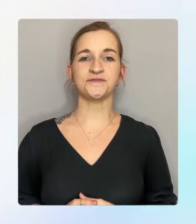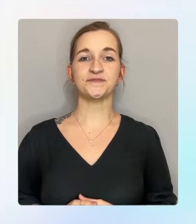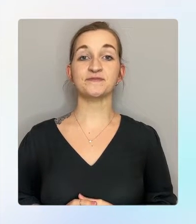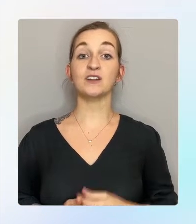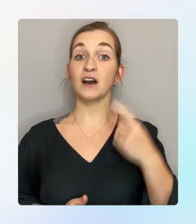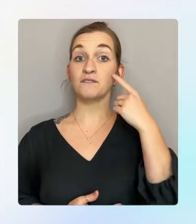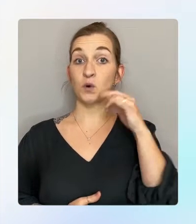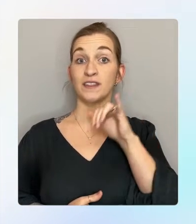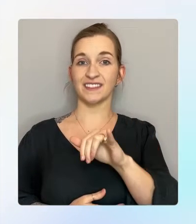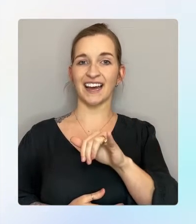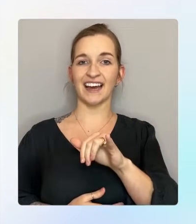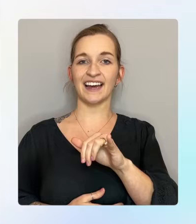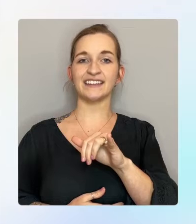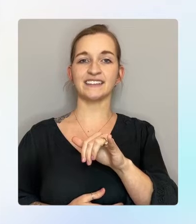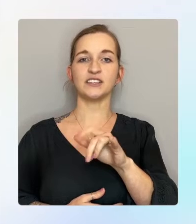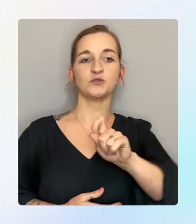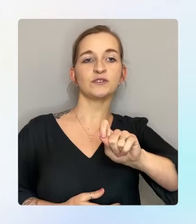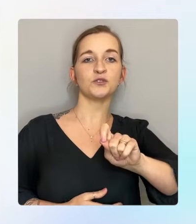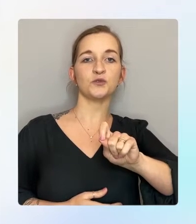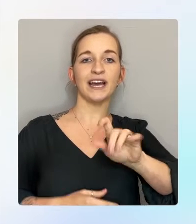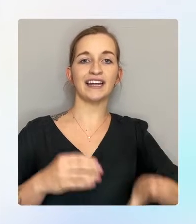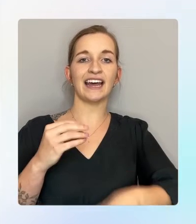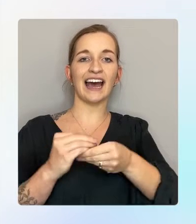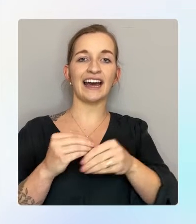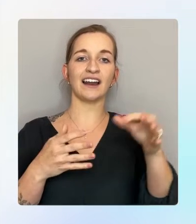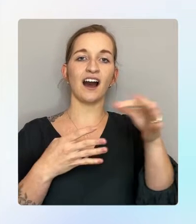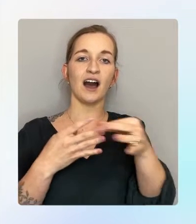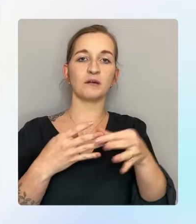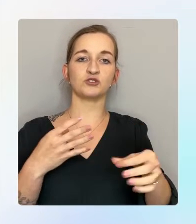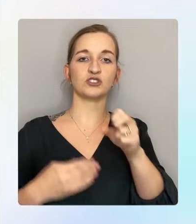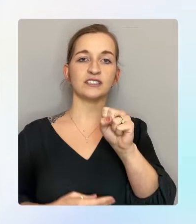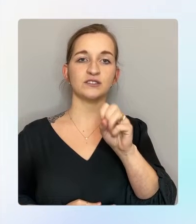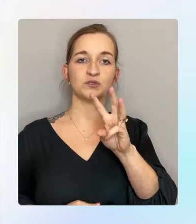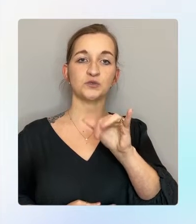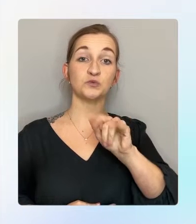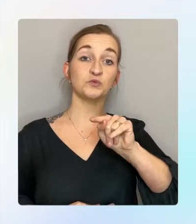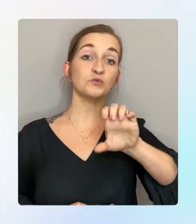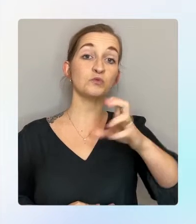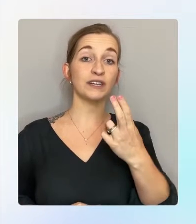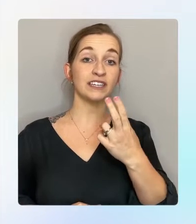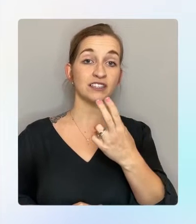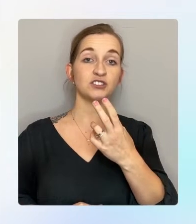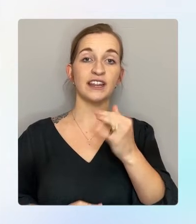For this, you can create an "Option Switch" and an "Option Sender" that receives pulses.